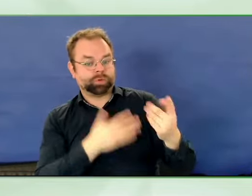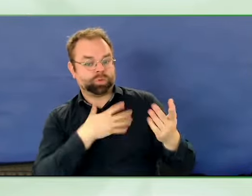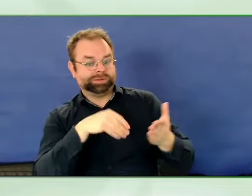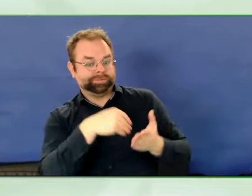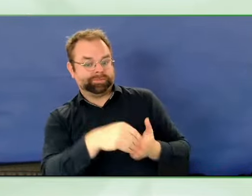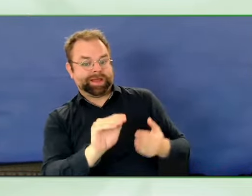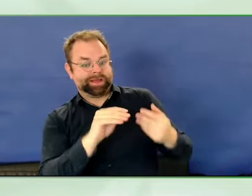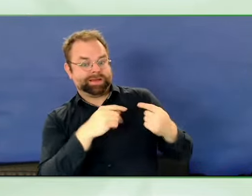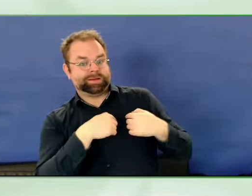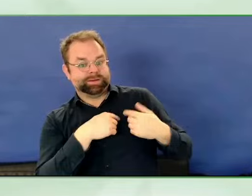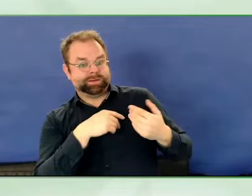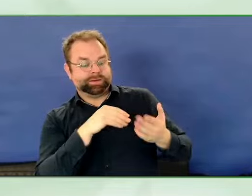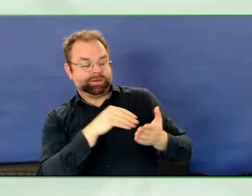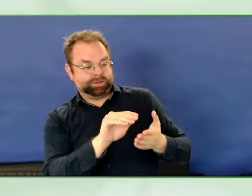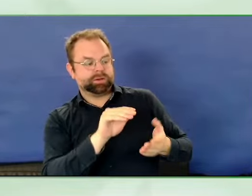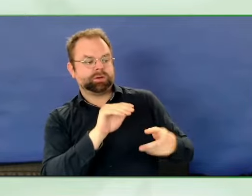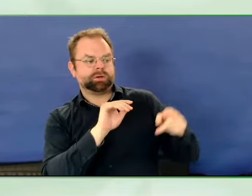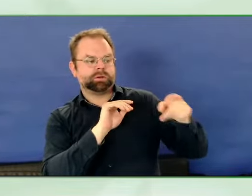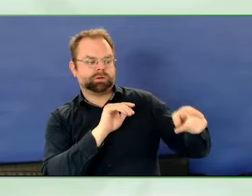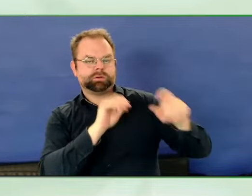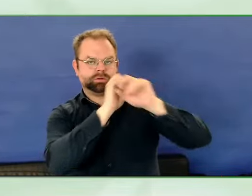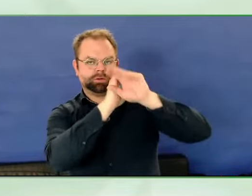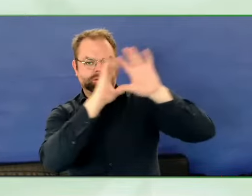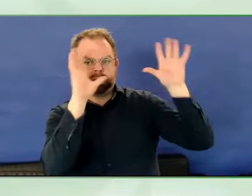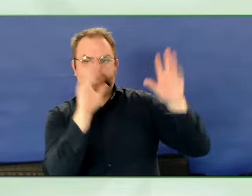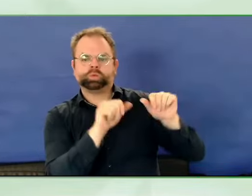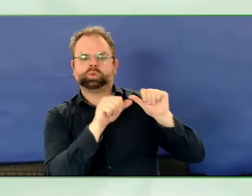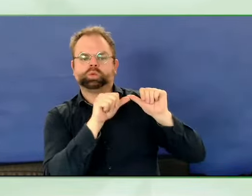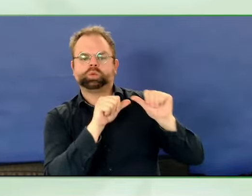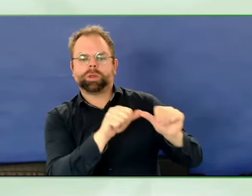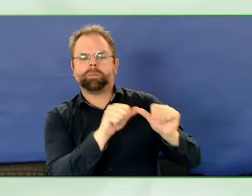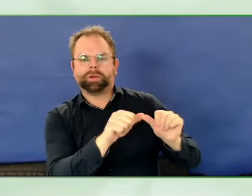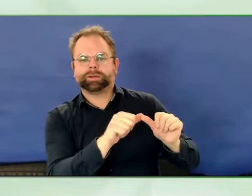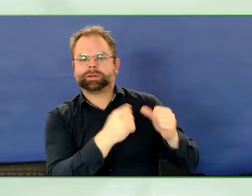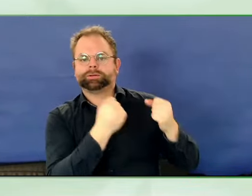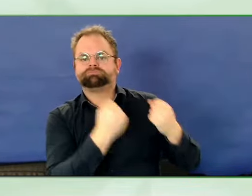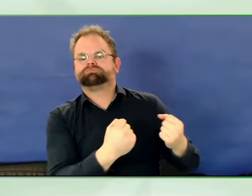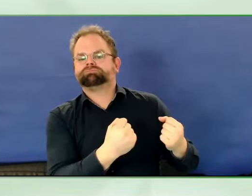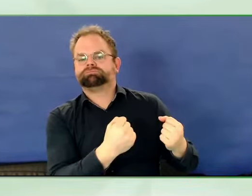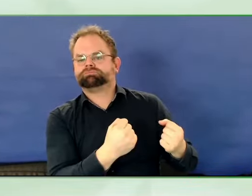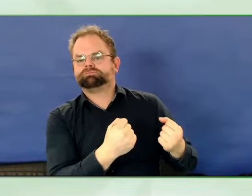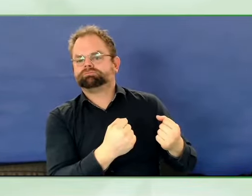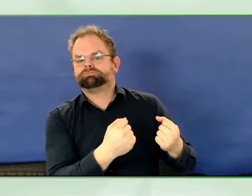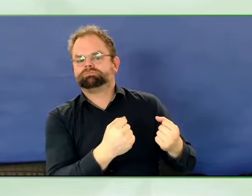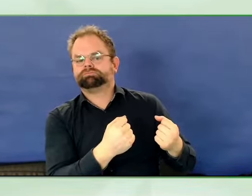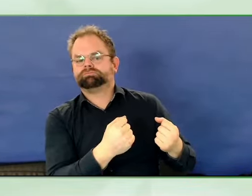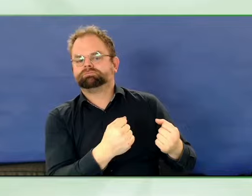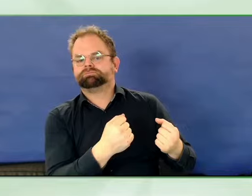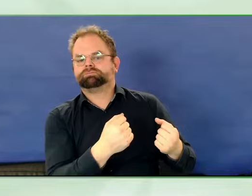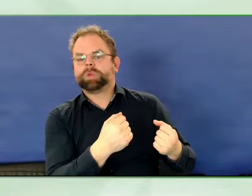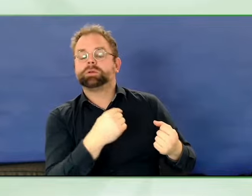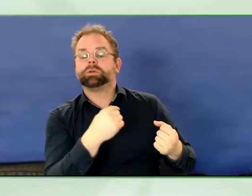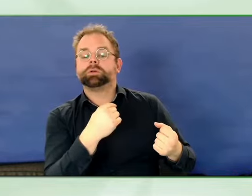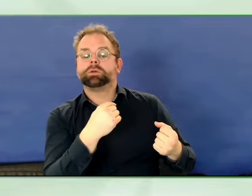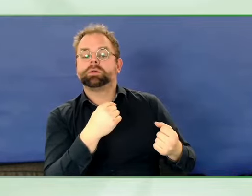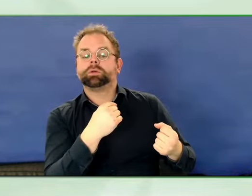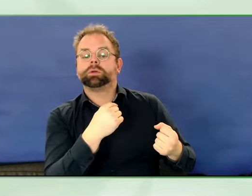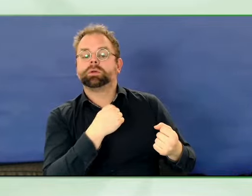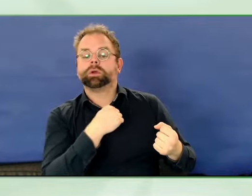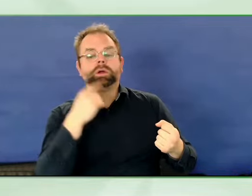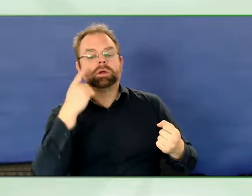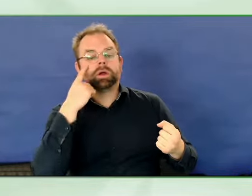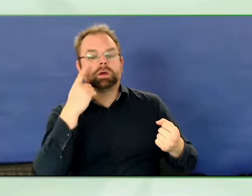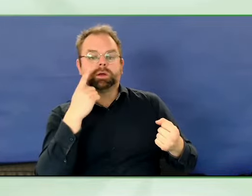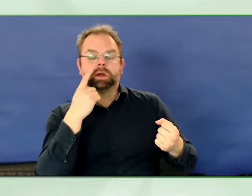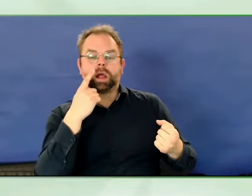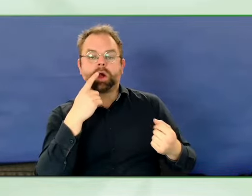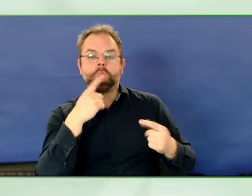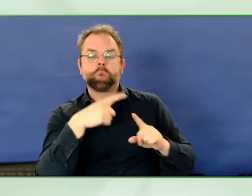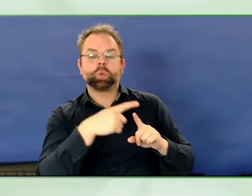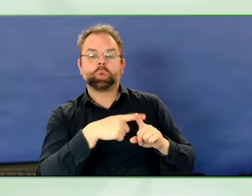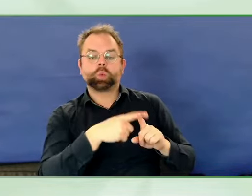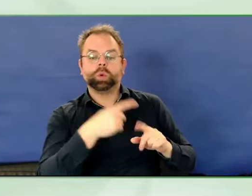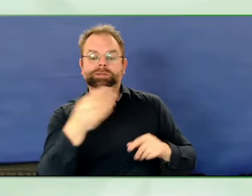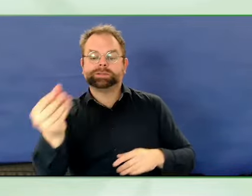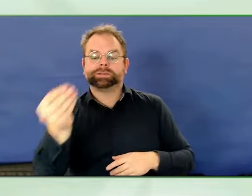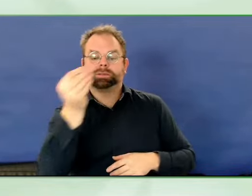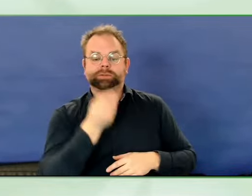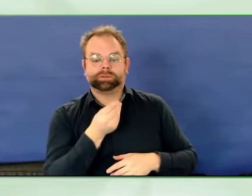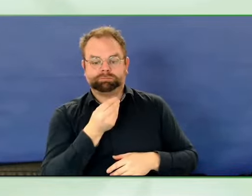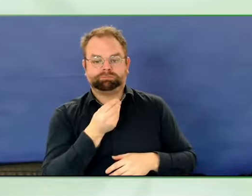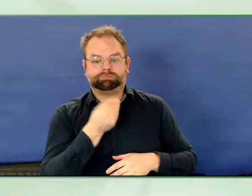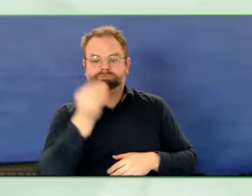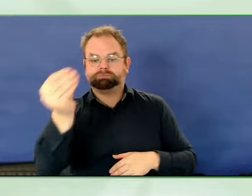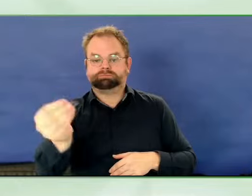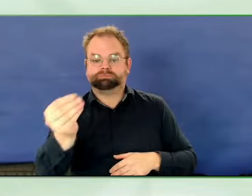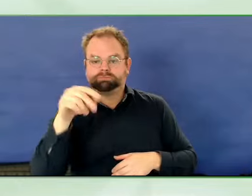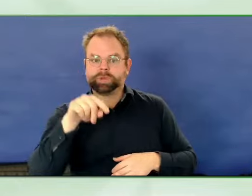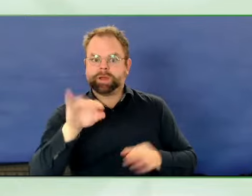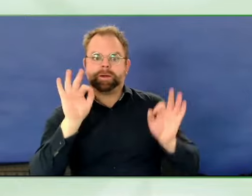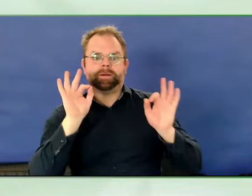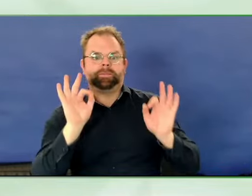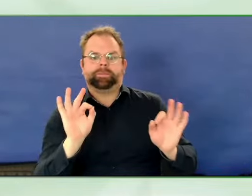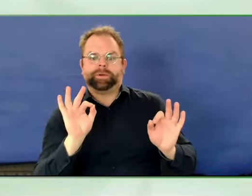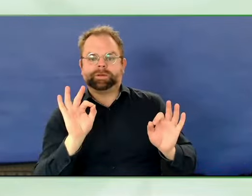My second hand which is better than first-hand, but then what you do with it?